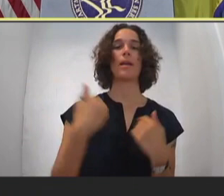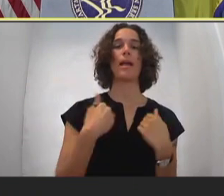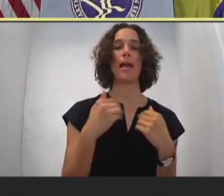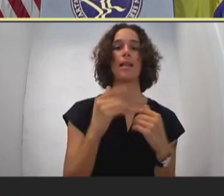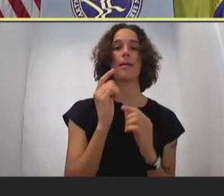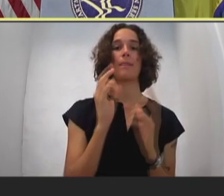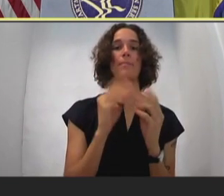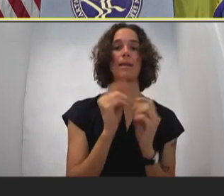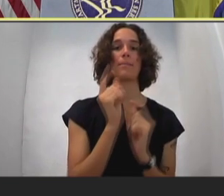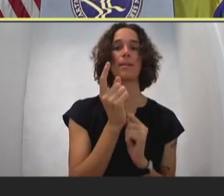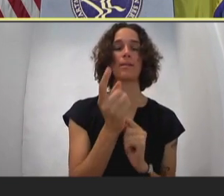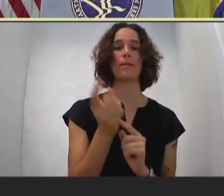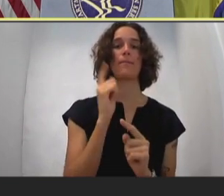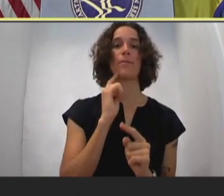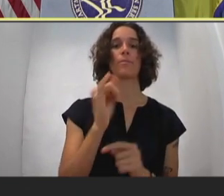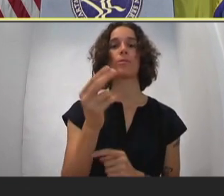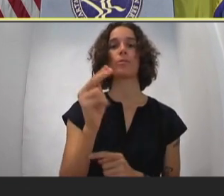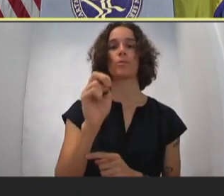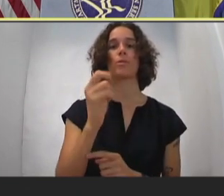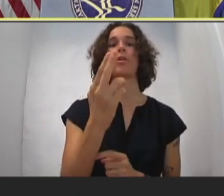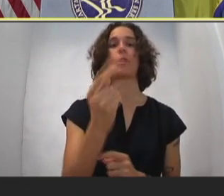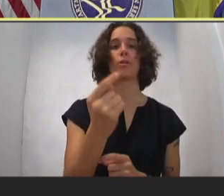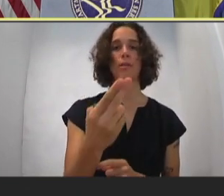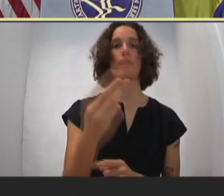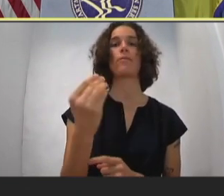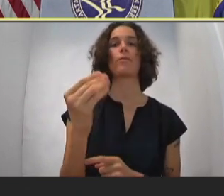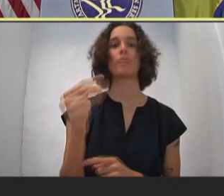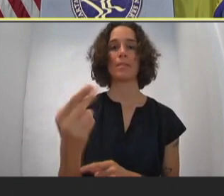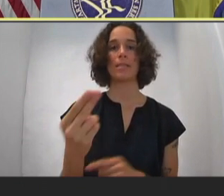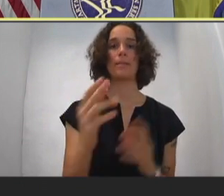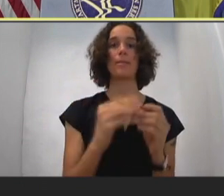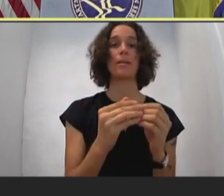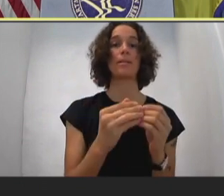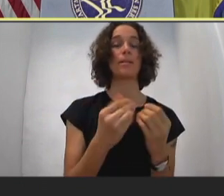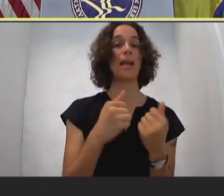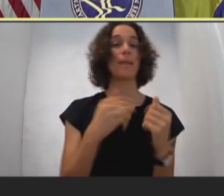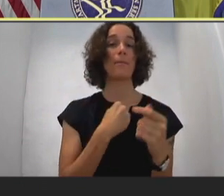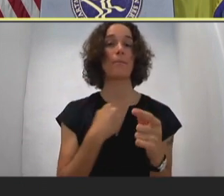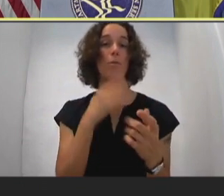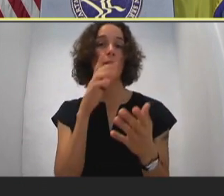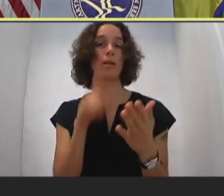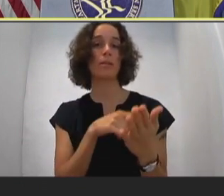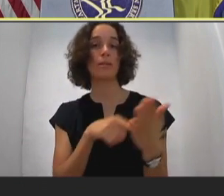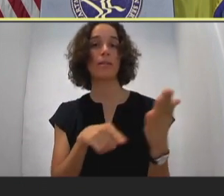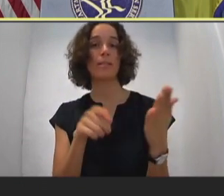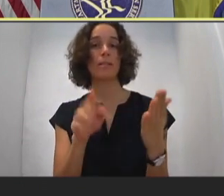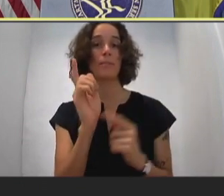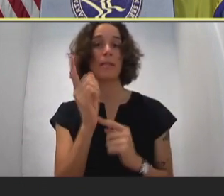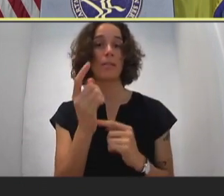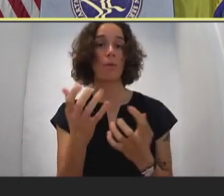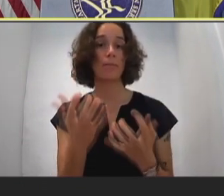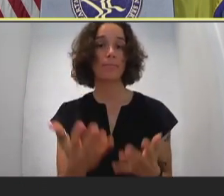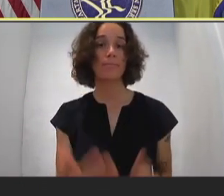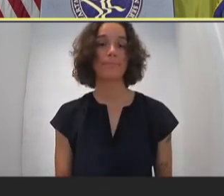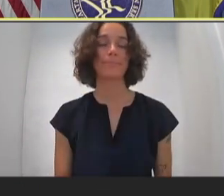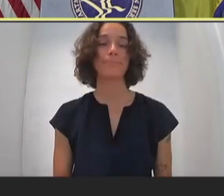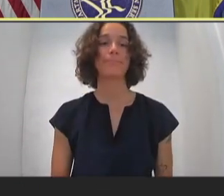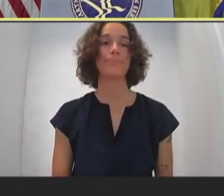2024, meeting. Do any of the members want to make any corrections to those minutes? If not,